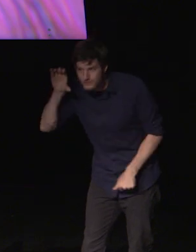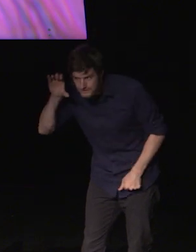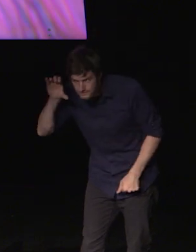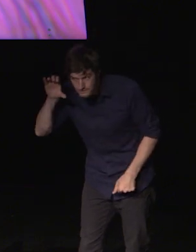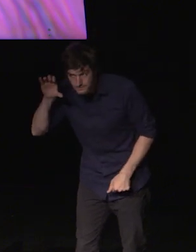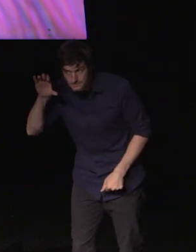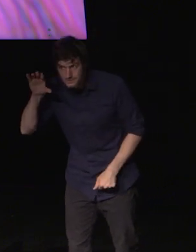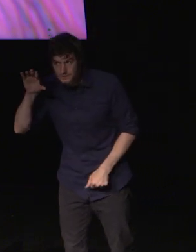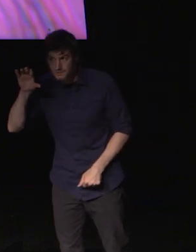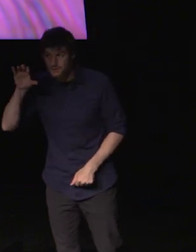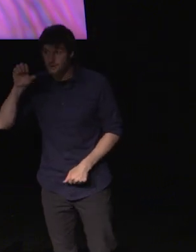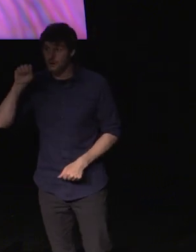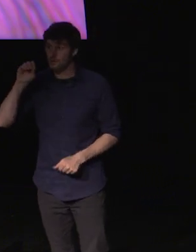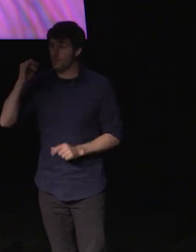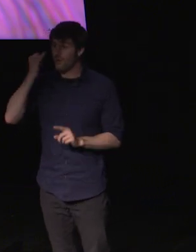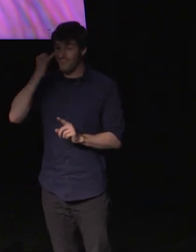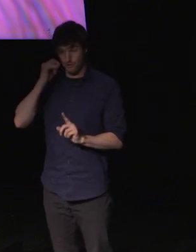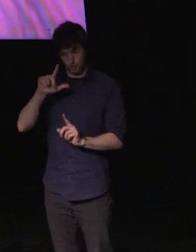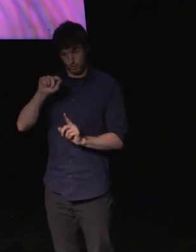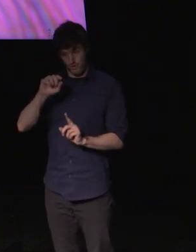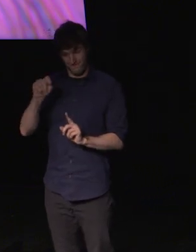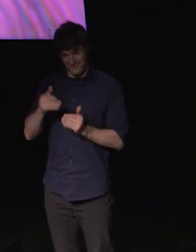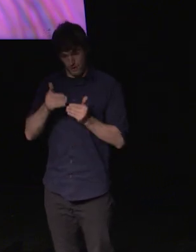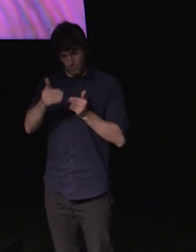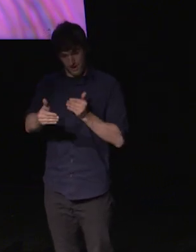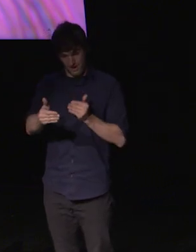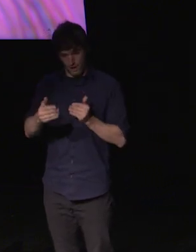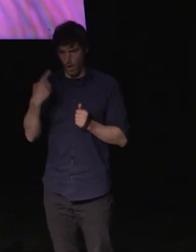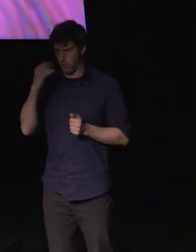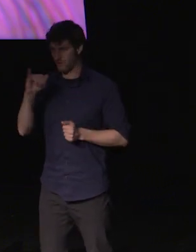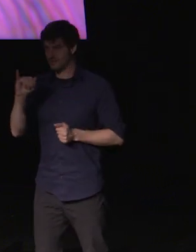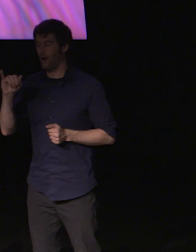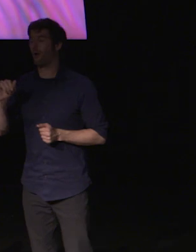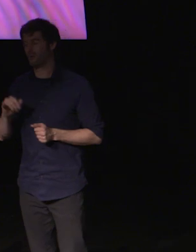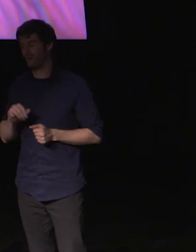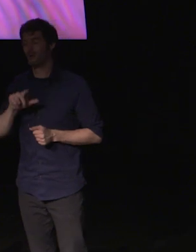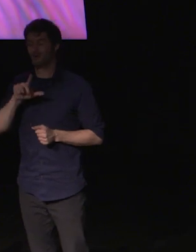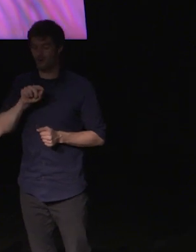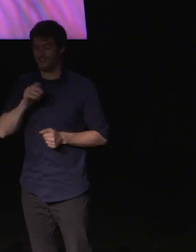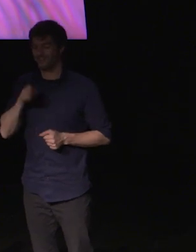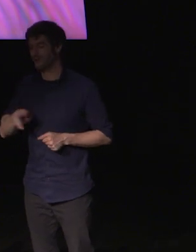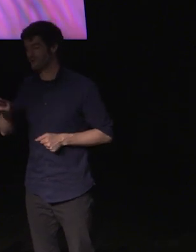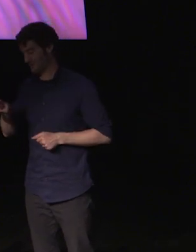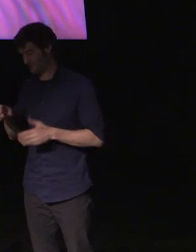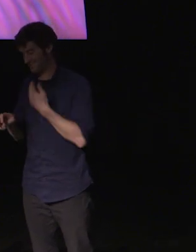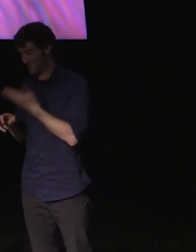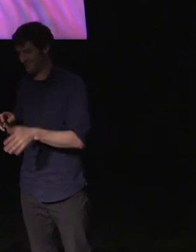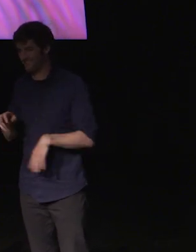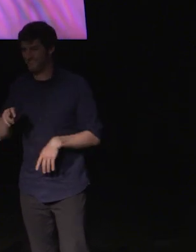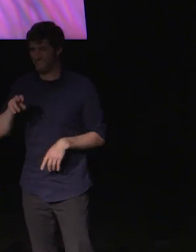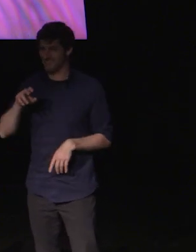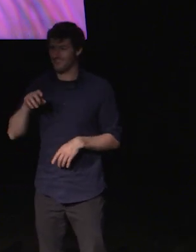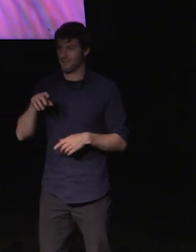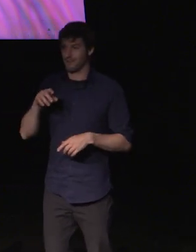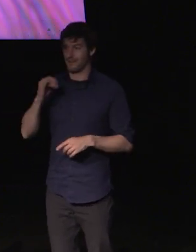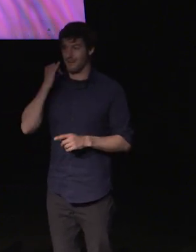Yeah, if something is 20 feet away, it looks like it's 200 feet away. With glasses off... I mean mine is actually something like 20/1700.